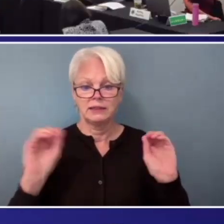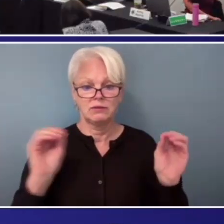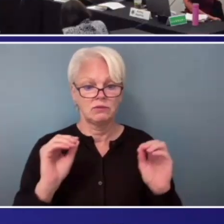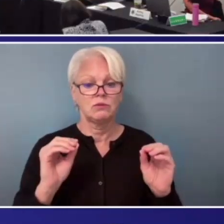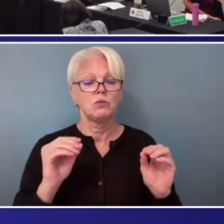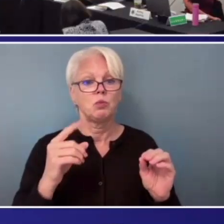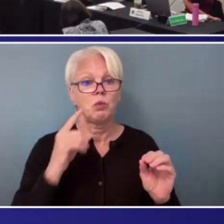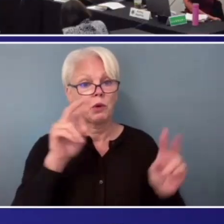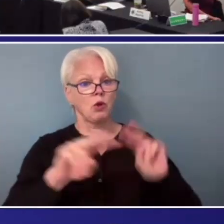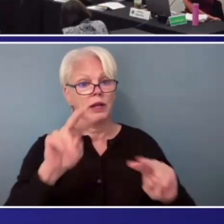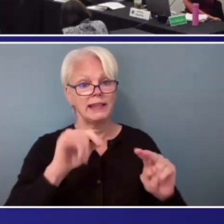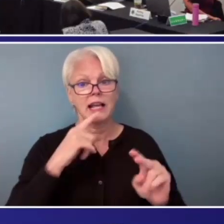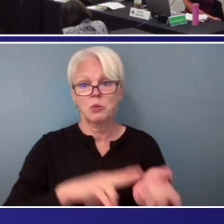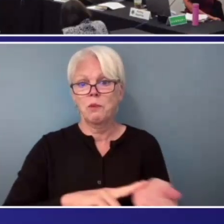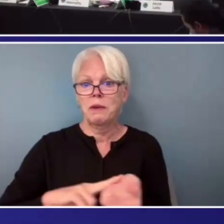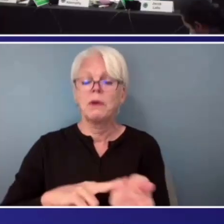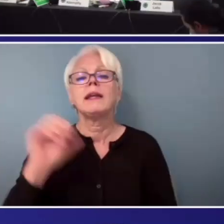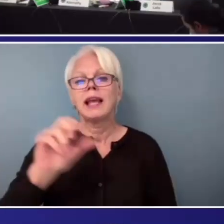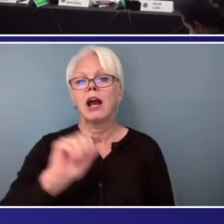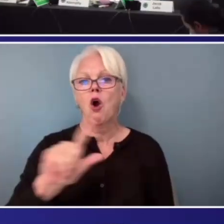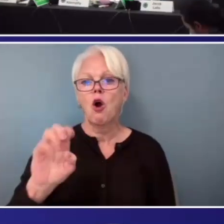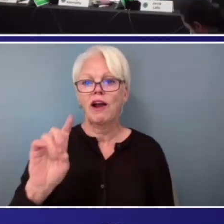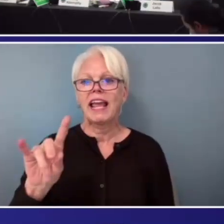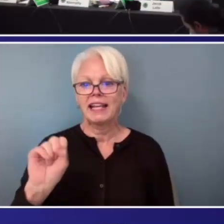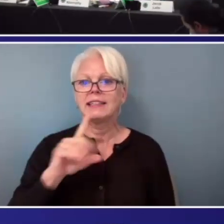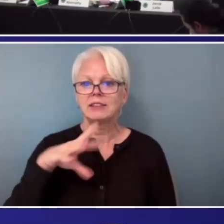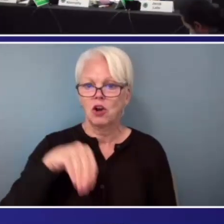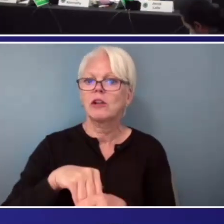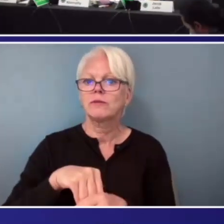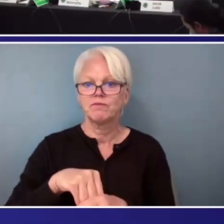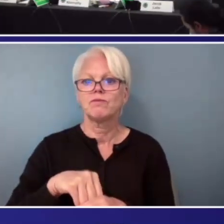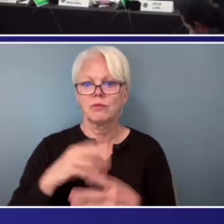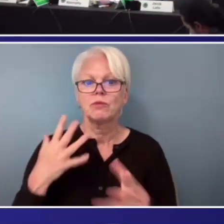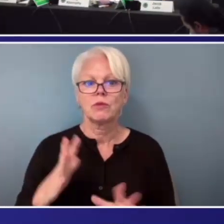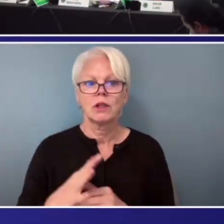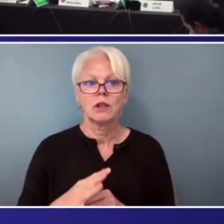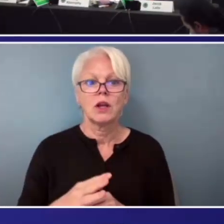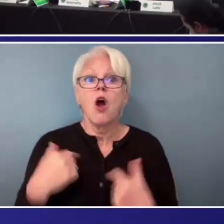Yes, ma'am. All the edits are in there. Yeah, we've made no changes from the last